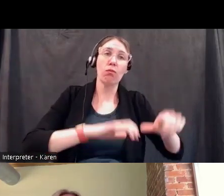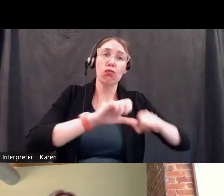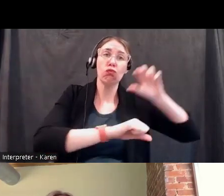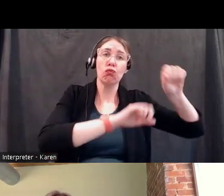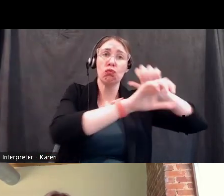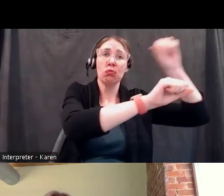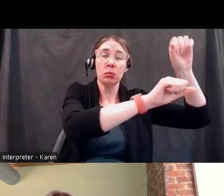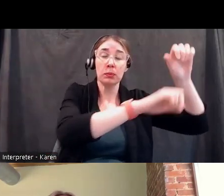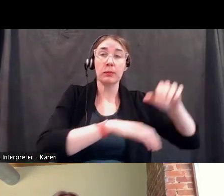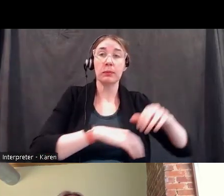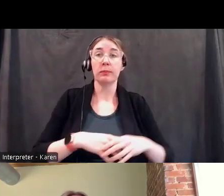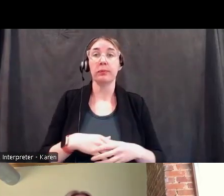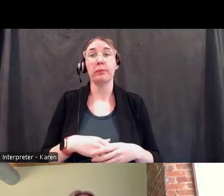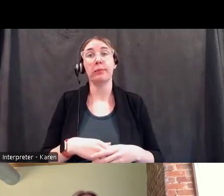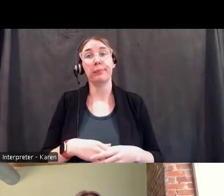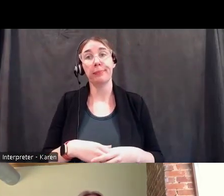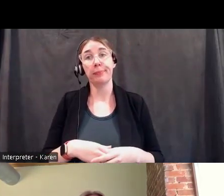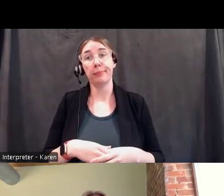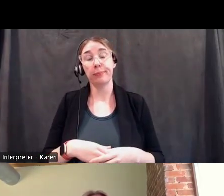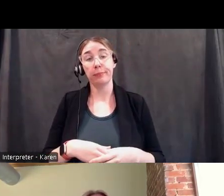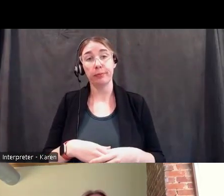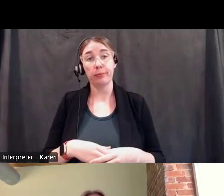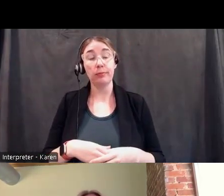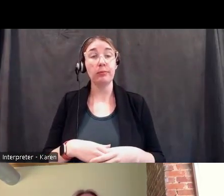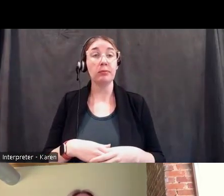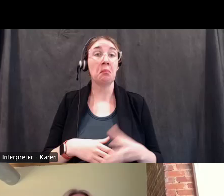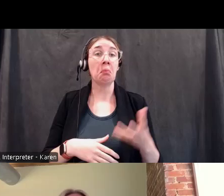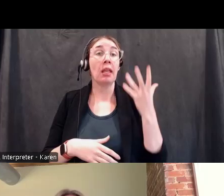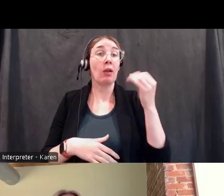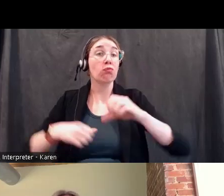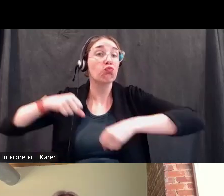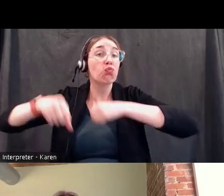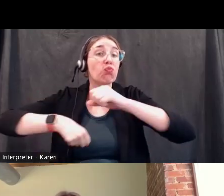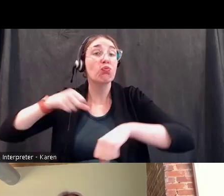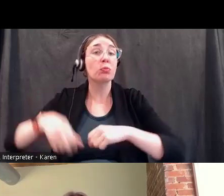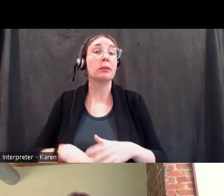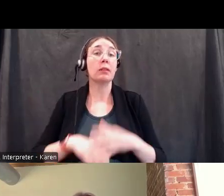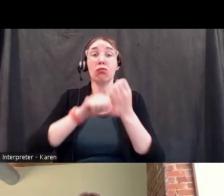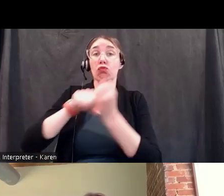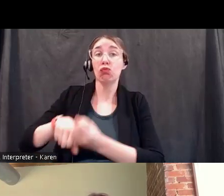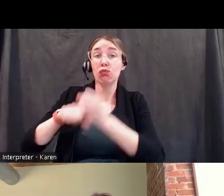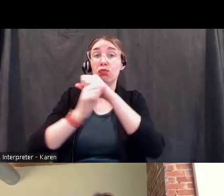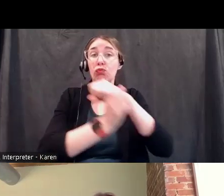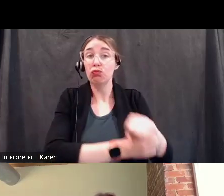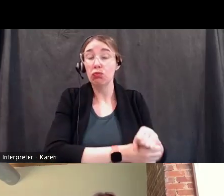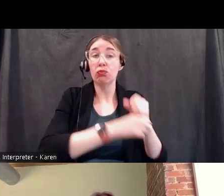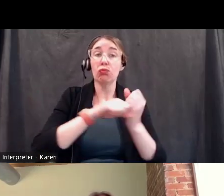They take out -- they go cycling and they do a lot of kayaking as well for those with disabilities.